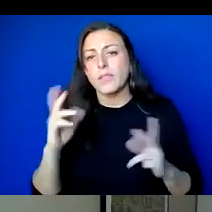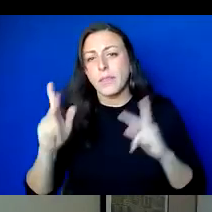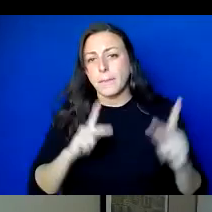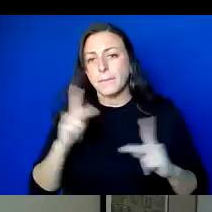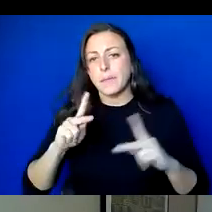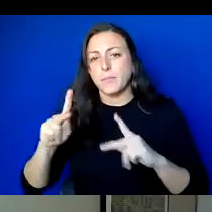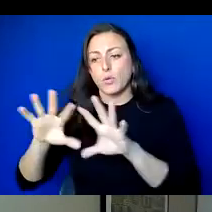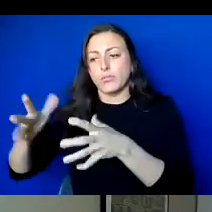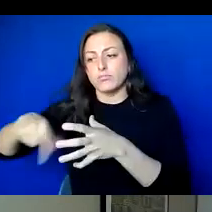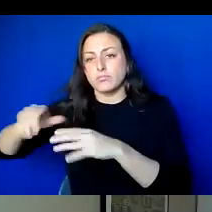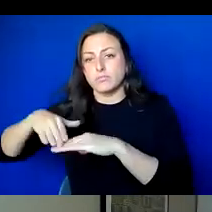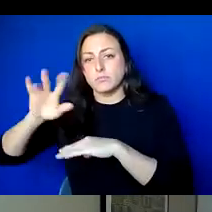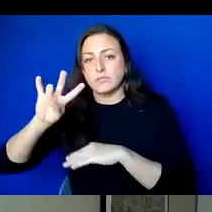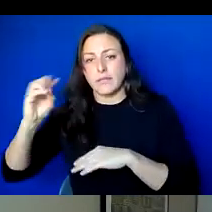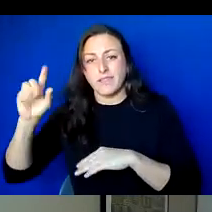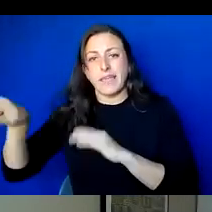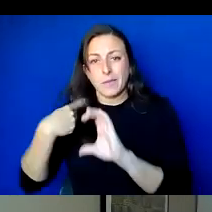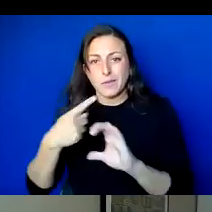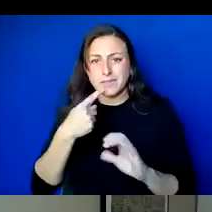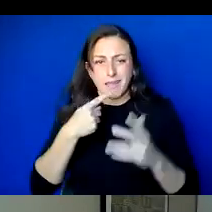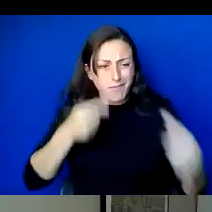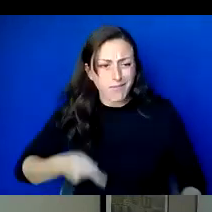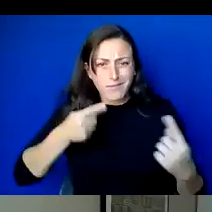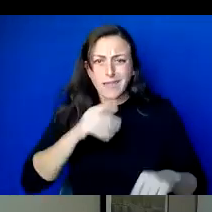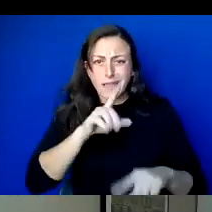difficult for them to get appointments and things like that, so moving forward when we